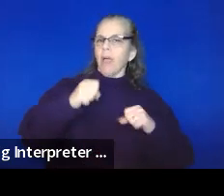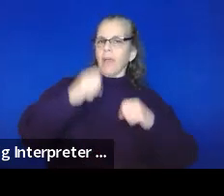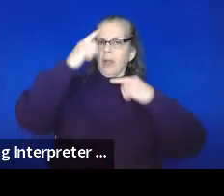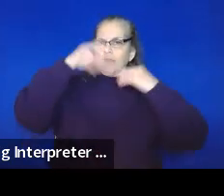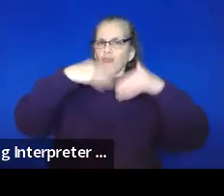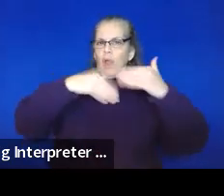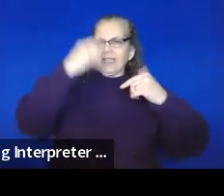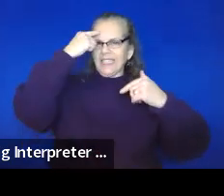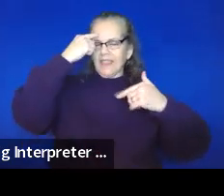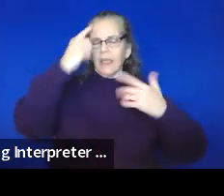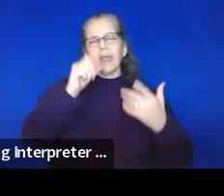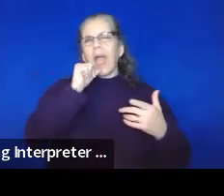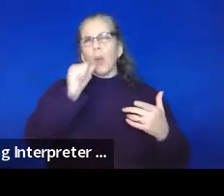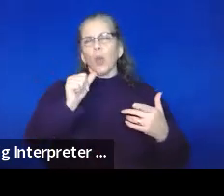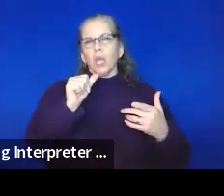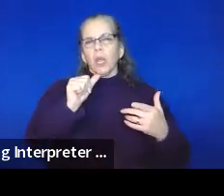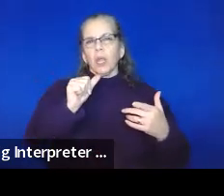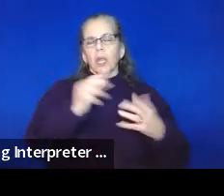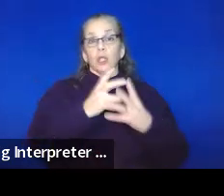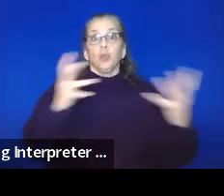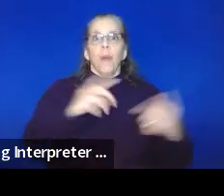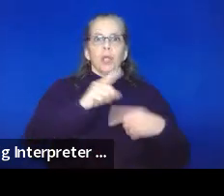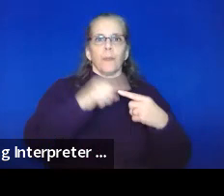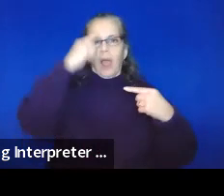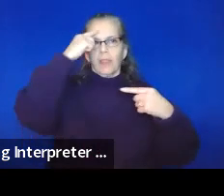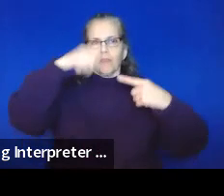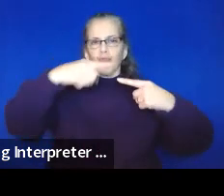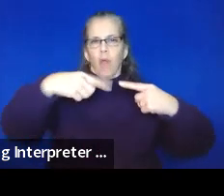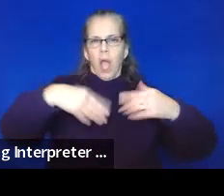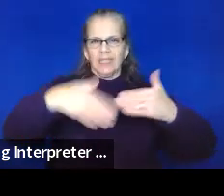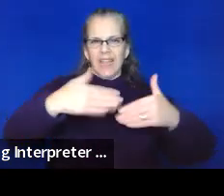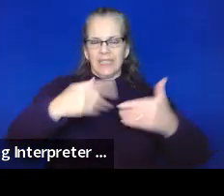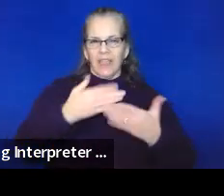processing issue, because it might invite, like, a different perception of you.